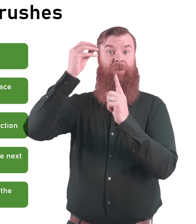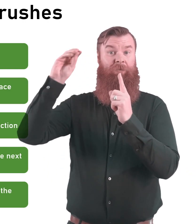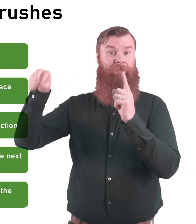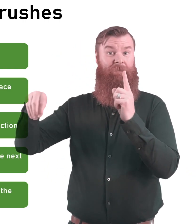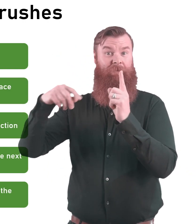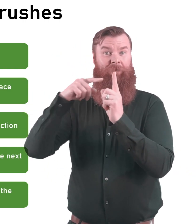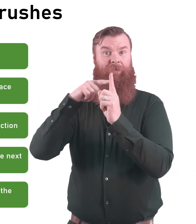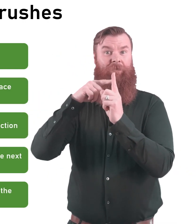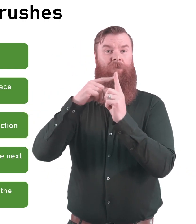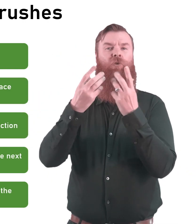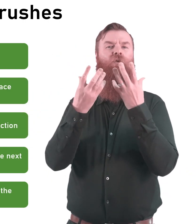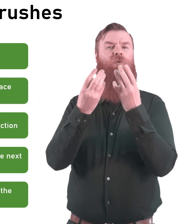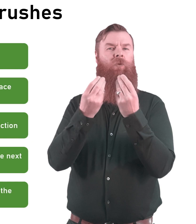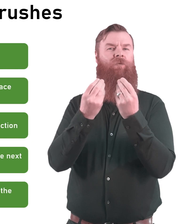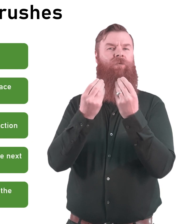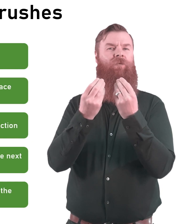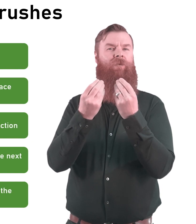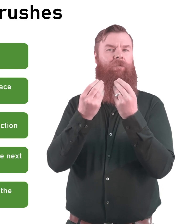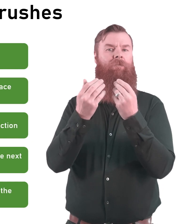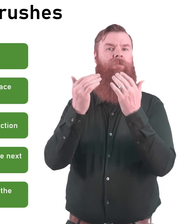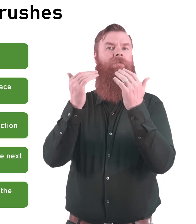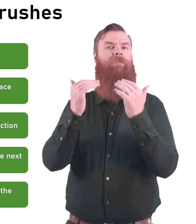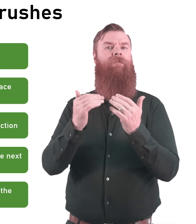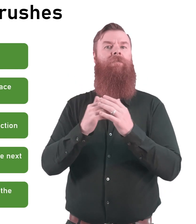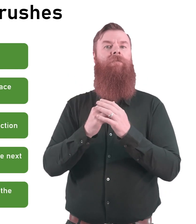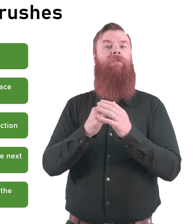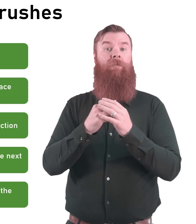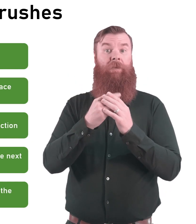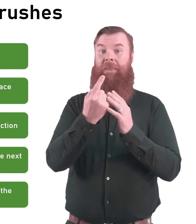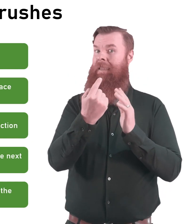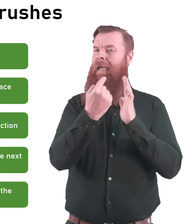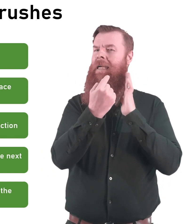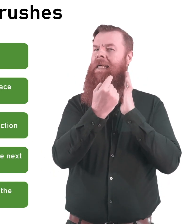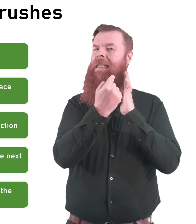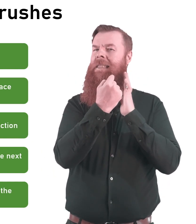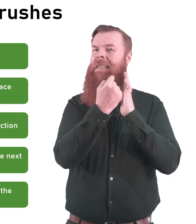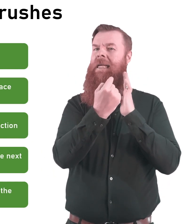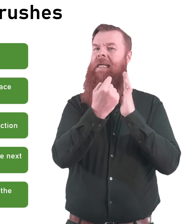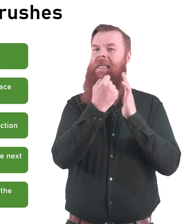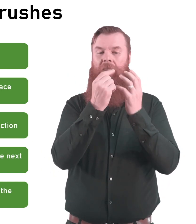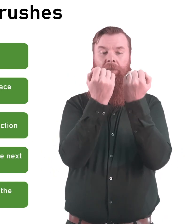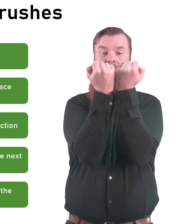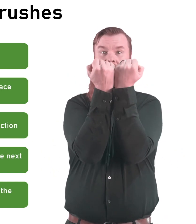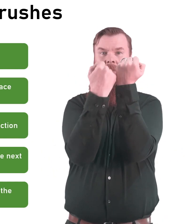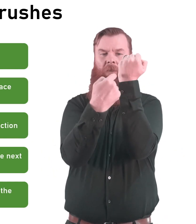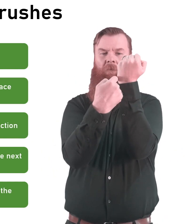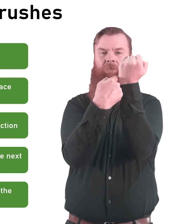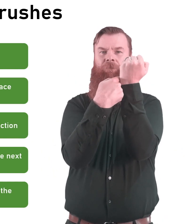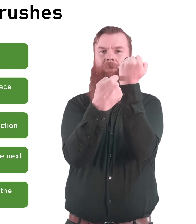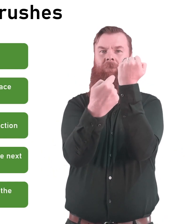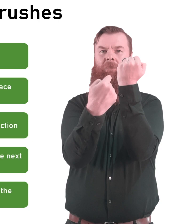Next, gently push the brush into the triangular-shaped space between the teeth.